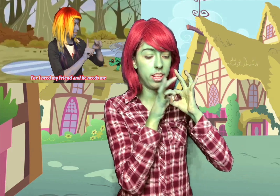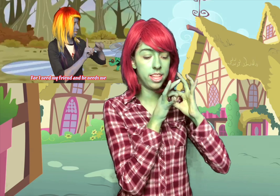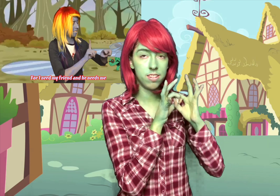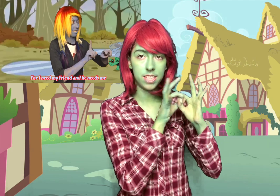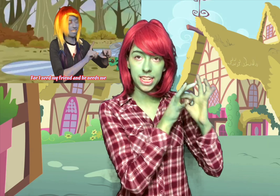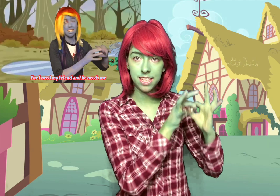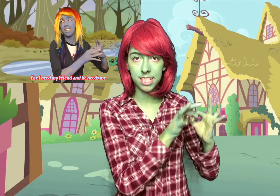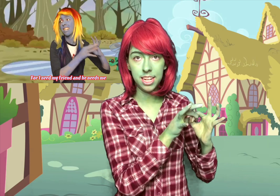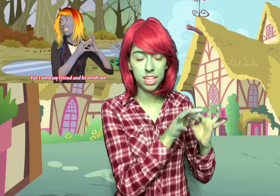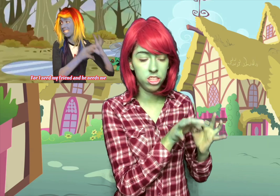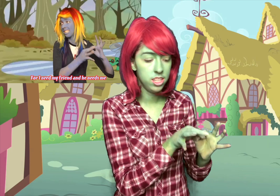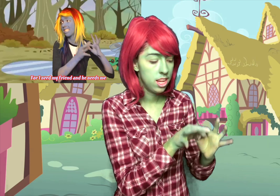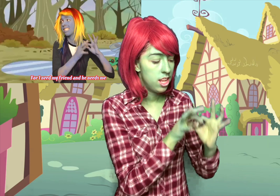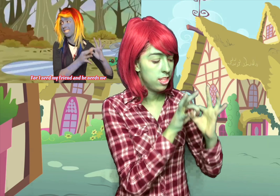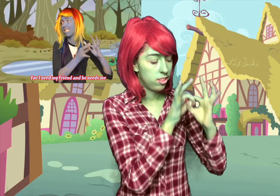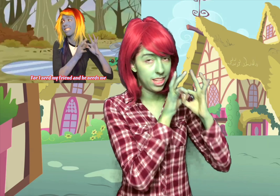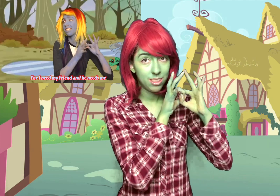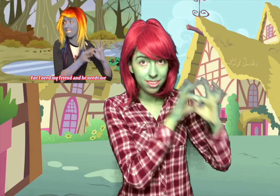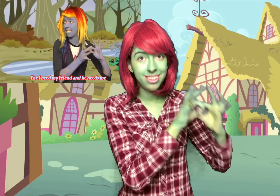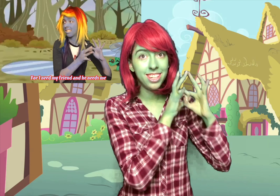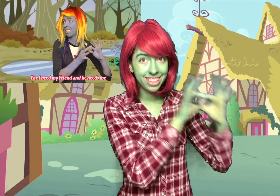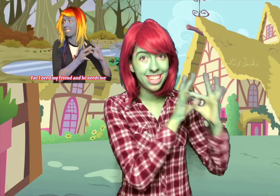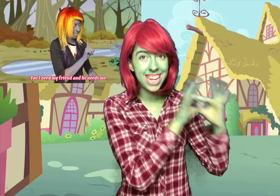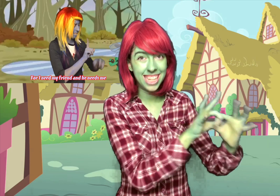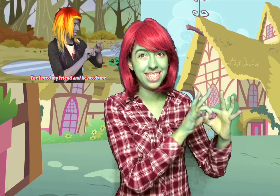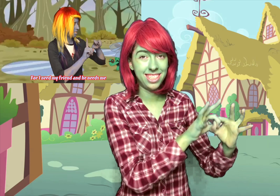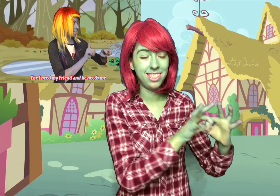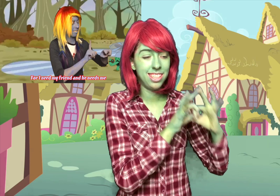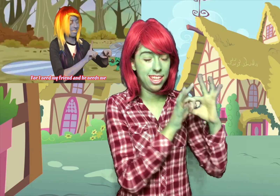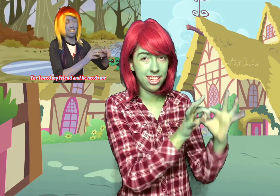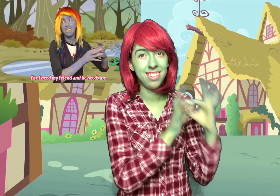there's like this connection so like they're connected you can't-